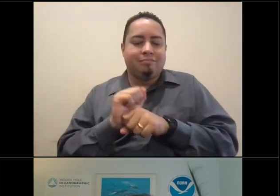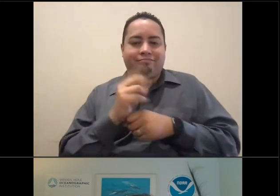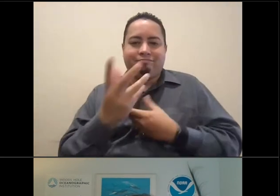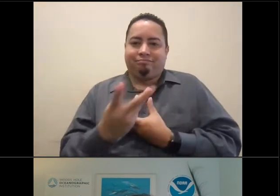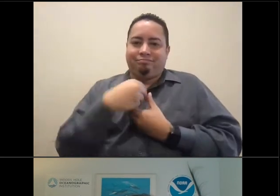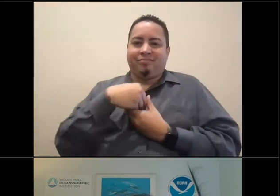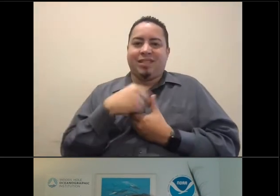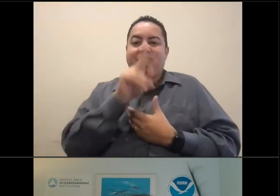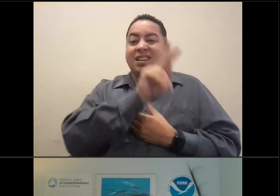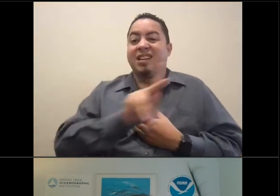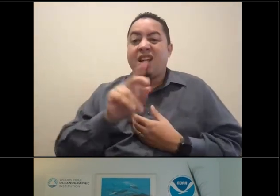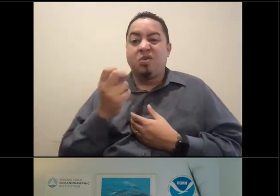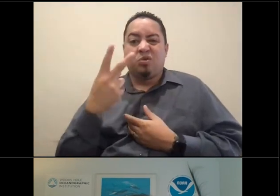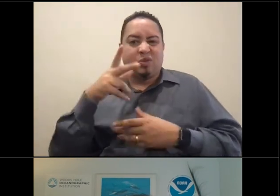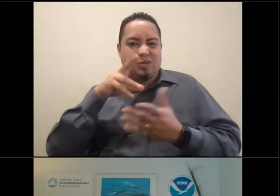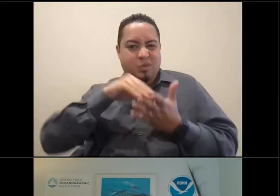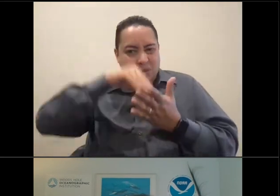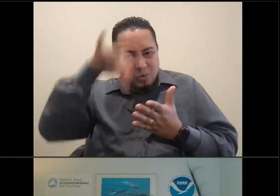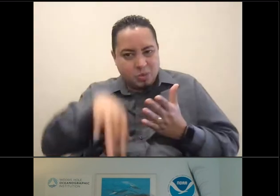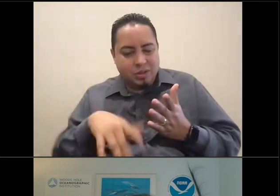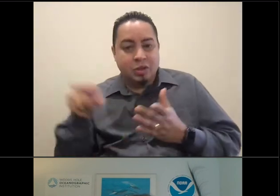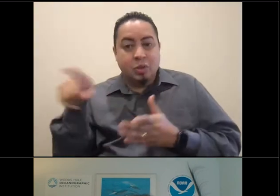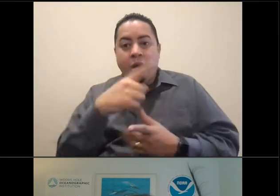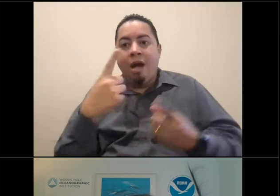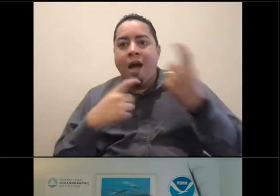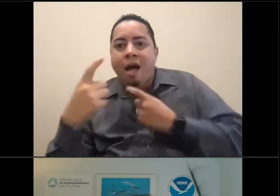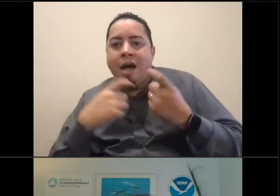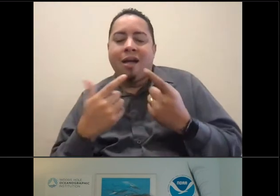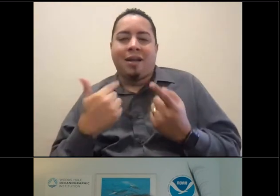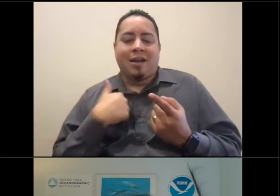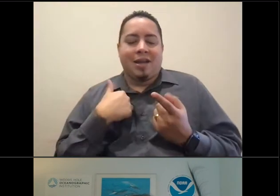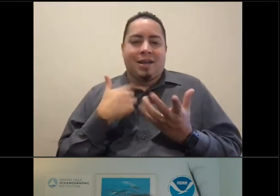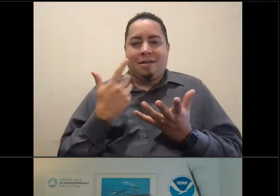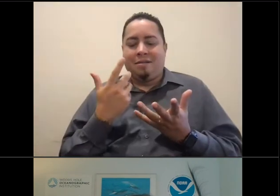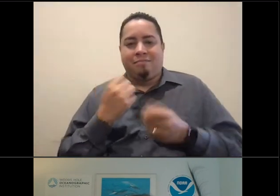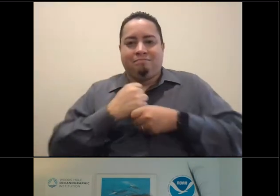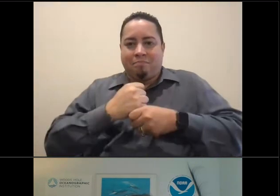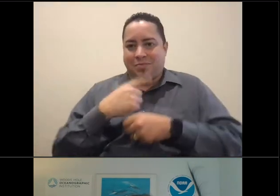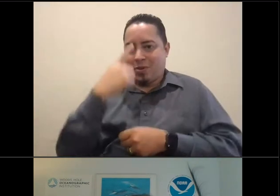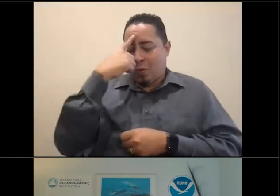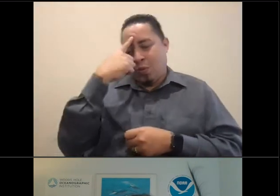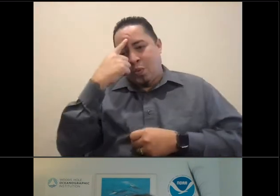you all are inquisitive and like asking questions, and it keeps me on my toes of when I don't know an answer,